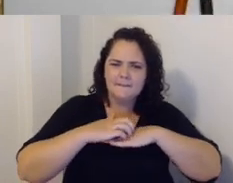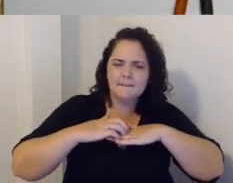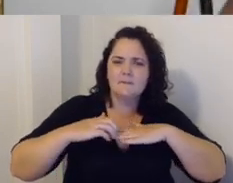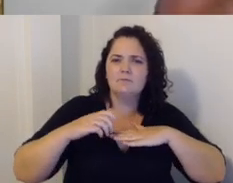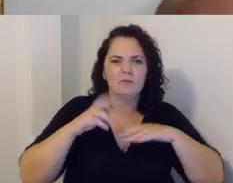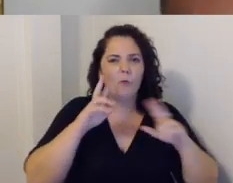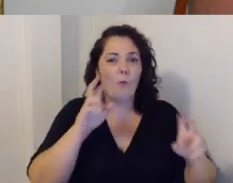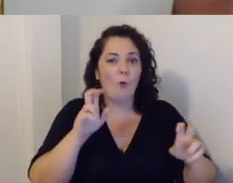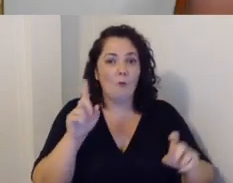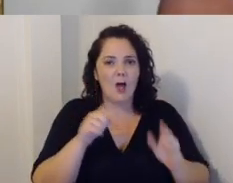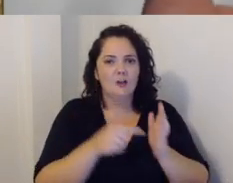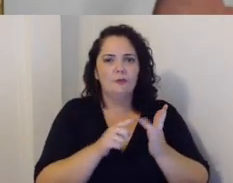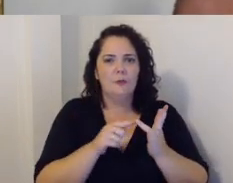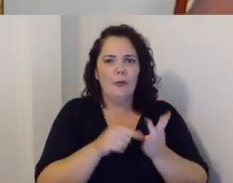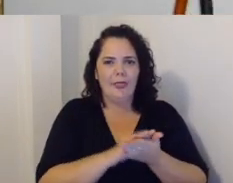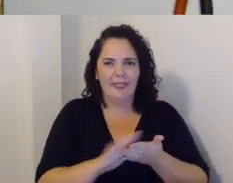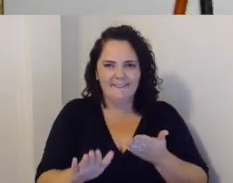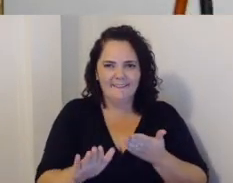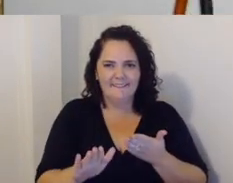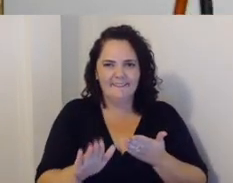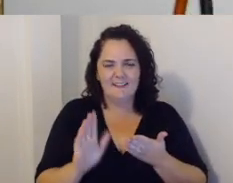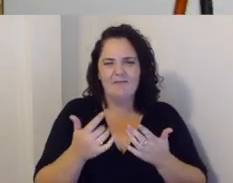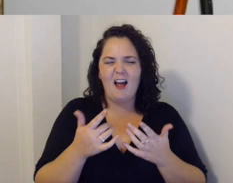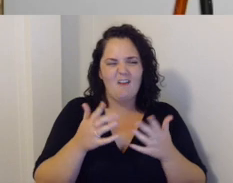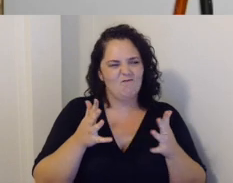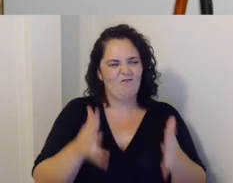you know but ultimately all of those white drawing papers are largely the same okay